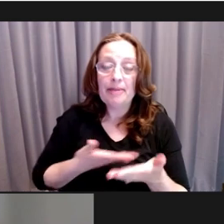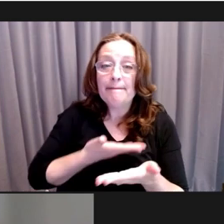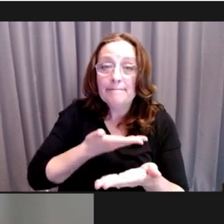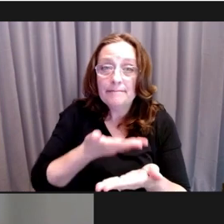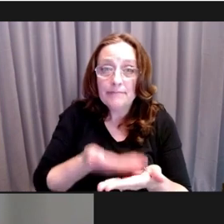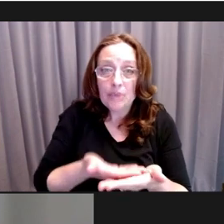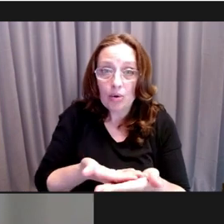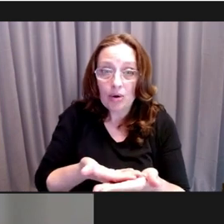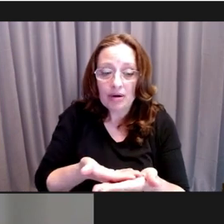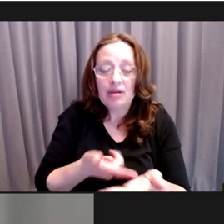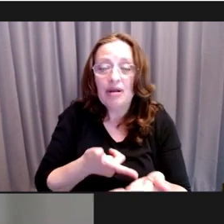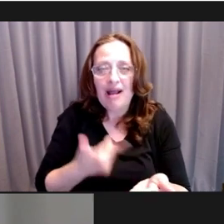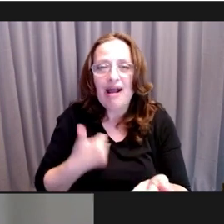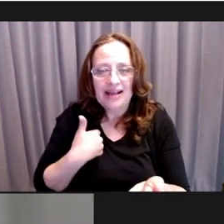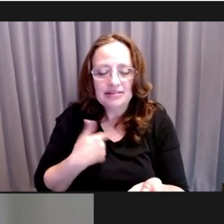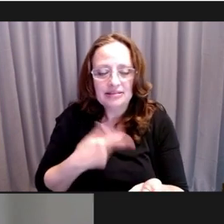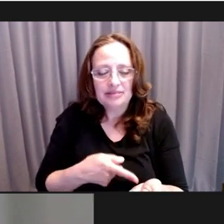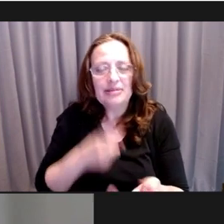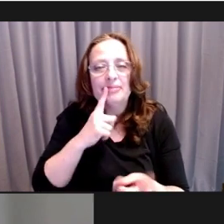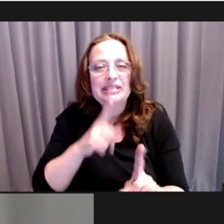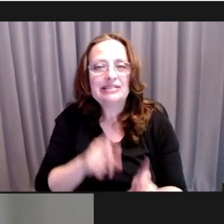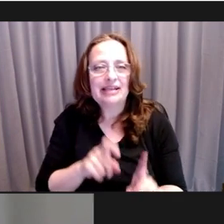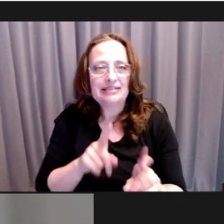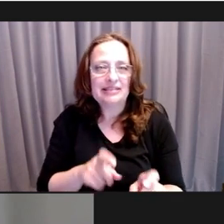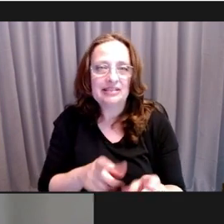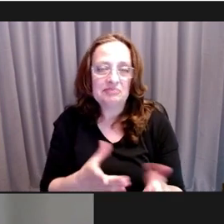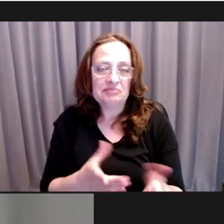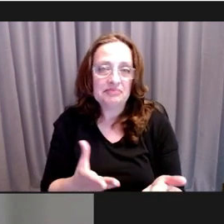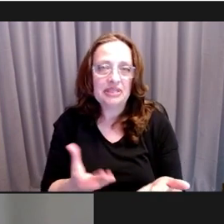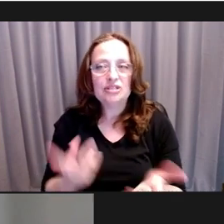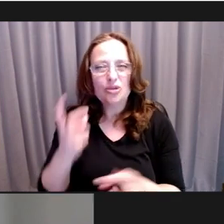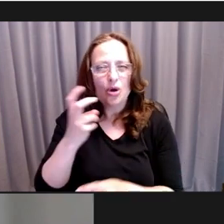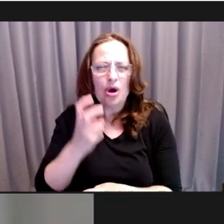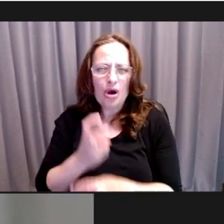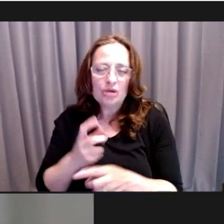you don't have that history... It can be hard to make that assumption.